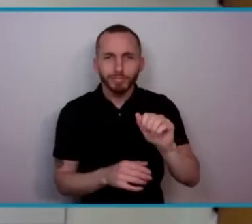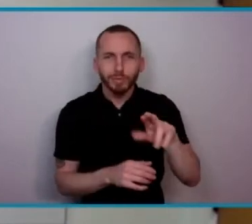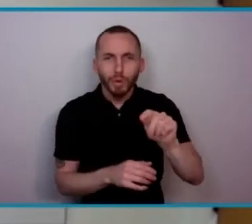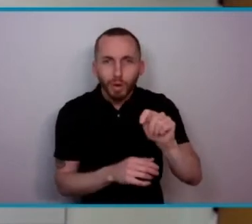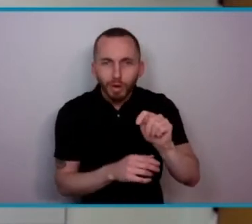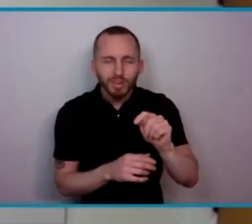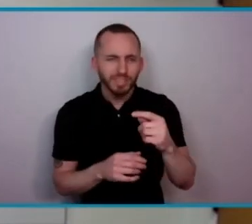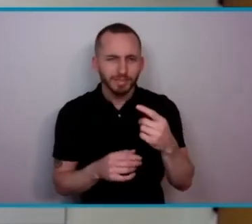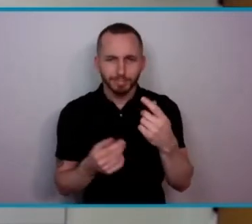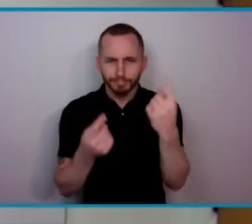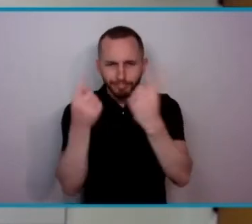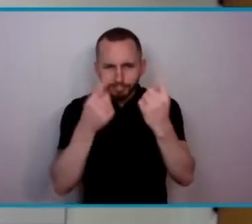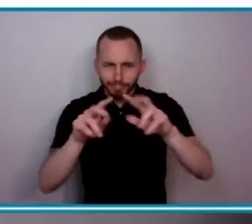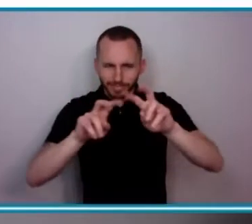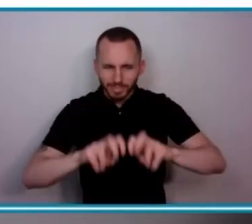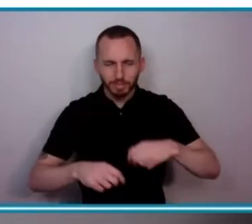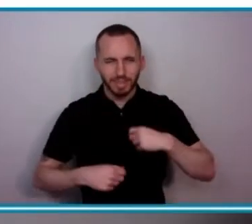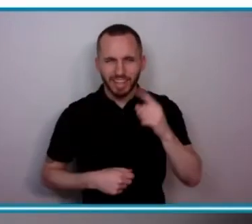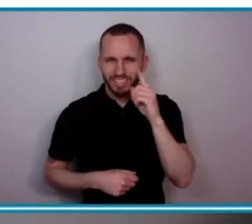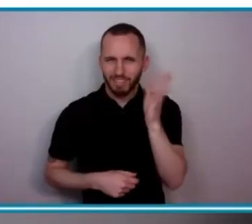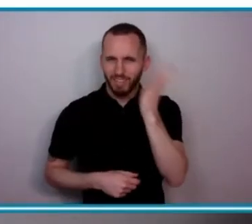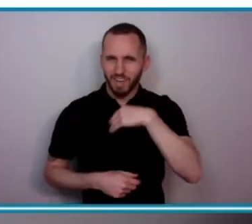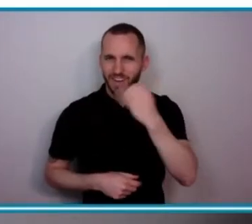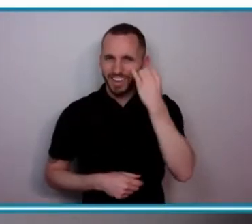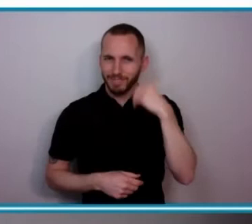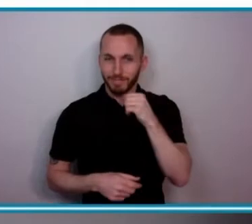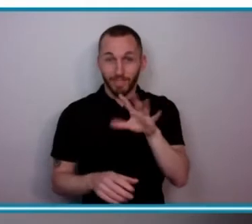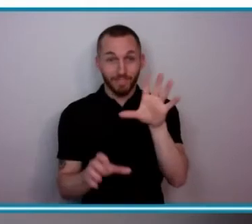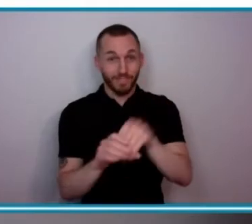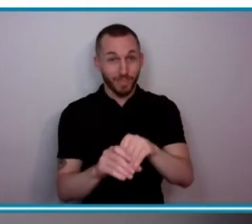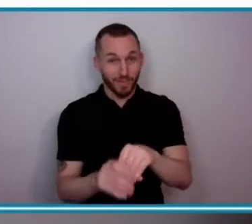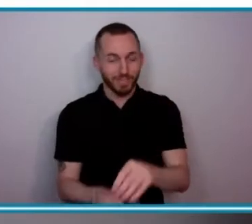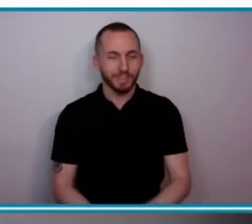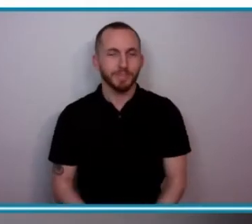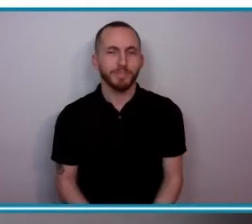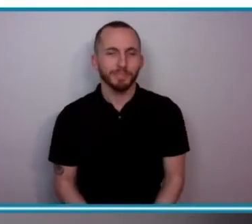here. Thank you, John, I appreciate that.